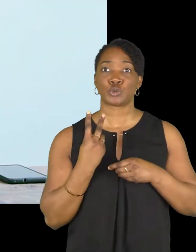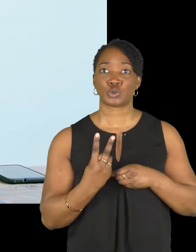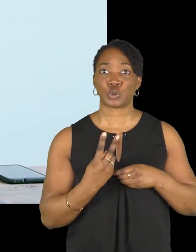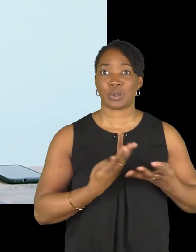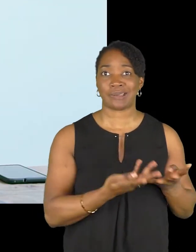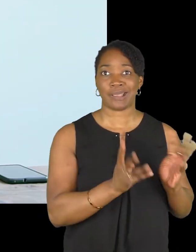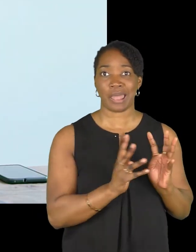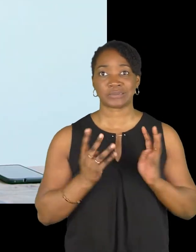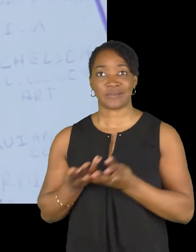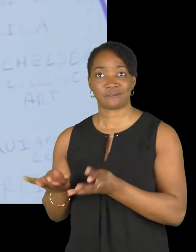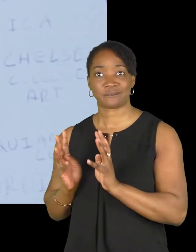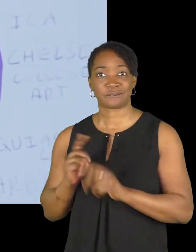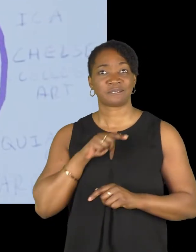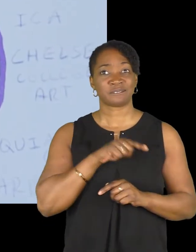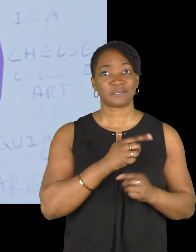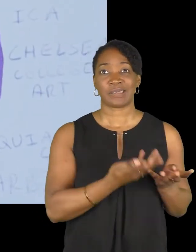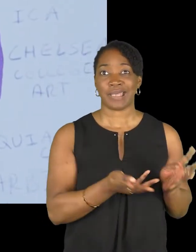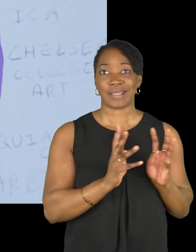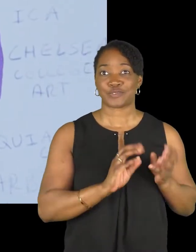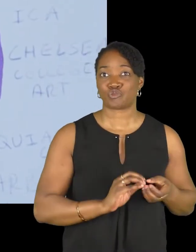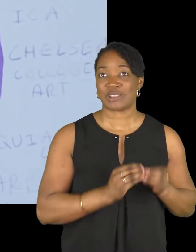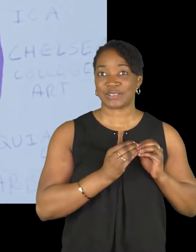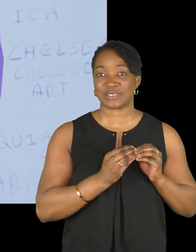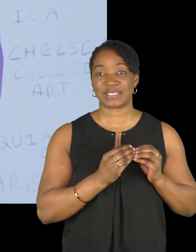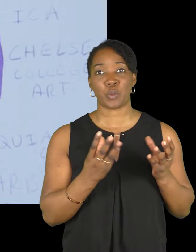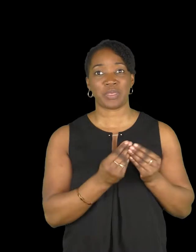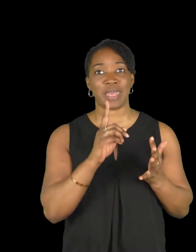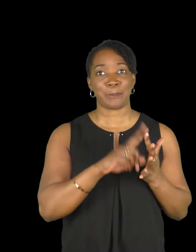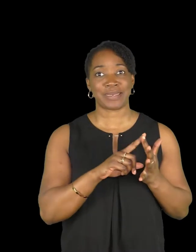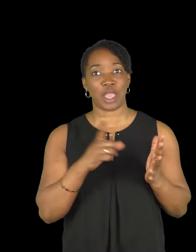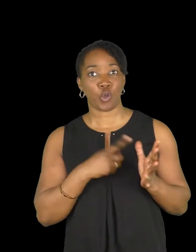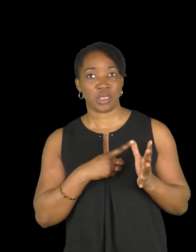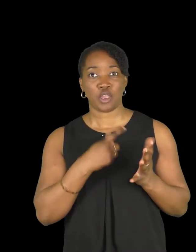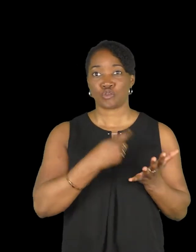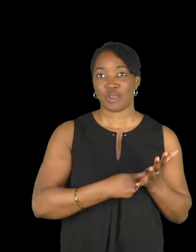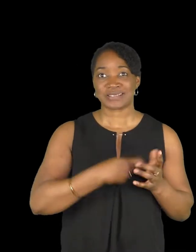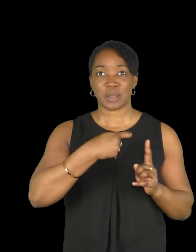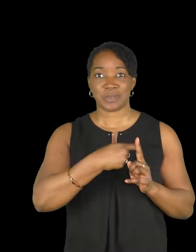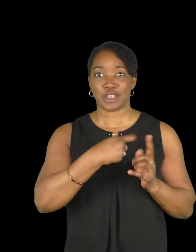two collectives, the main one being Collective Creativity, and that's with Evan Ifekoya,